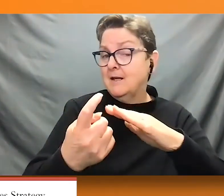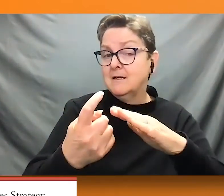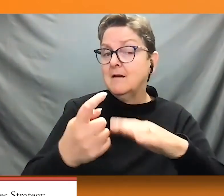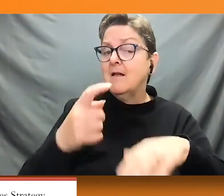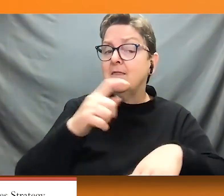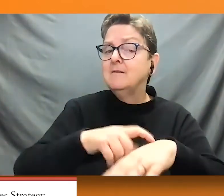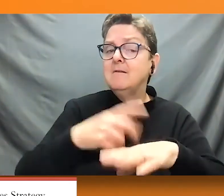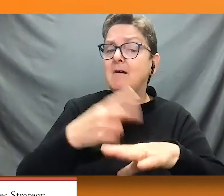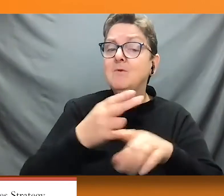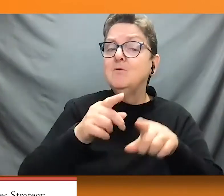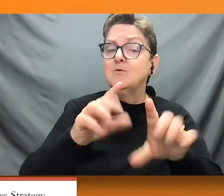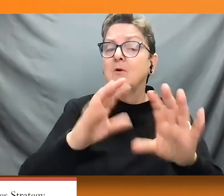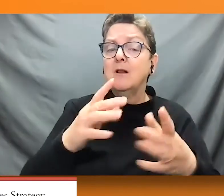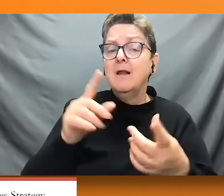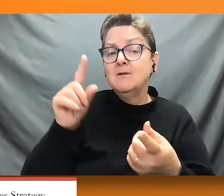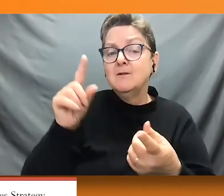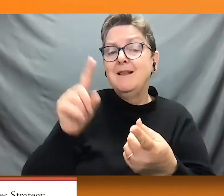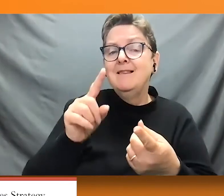then you wouldn't be taking up as much time.